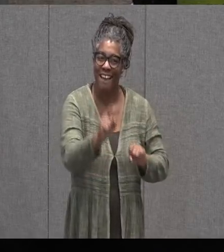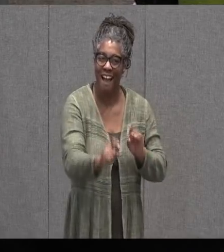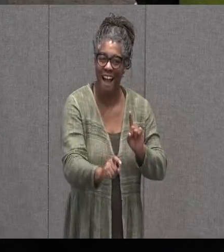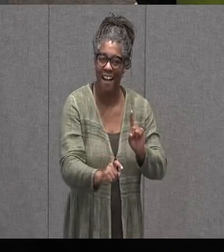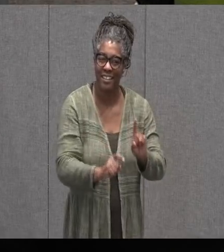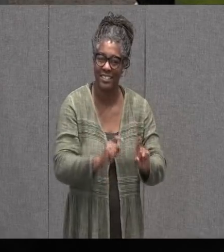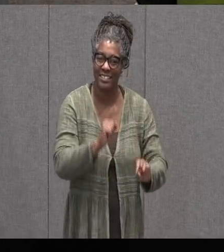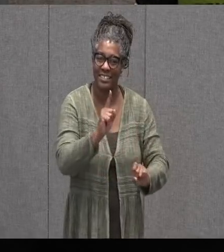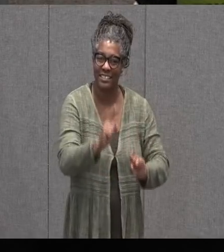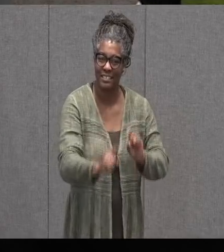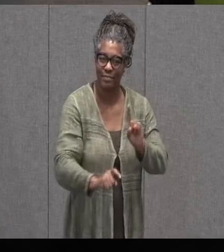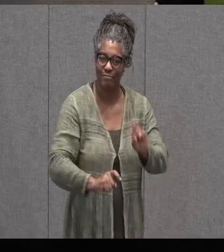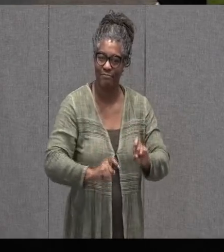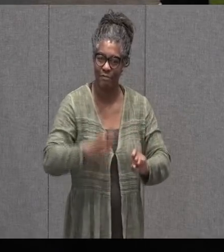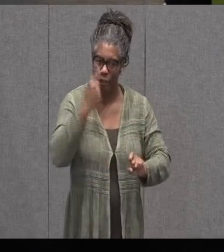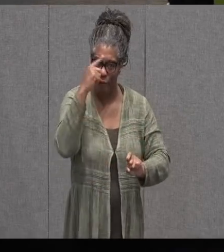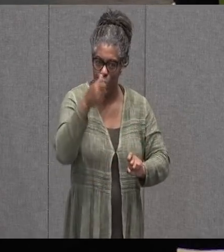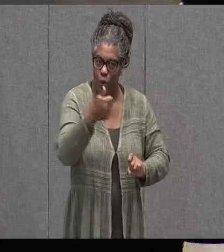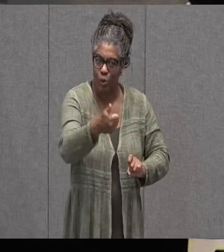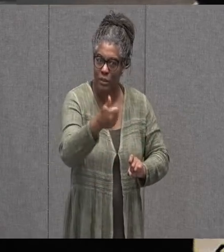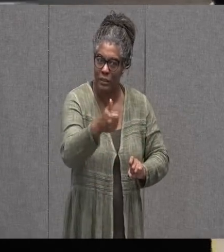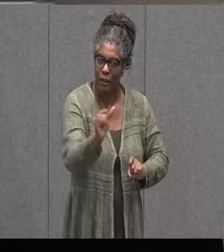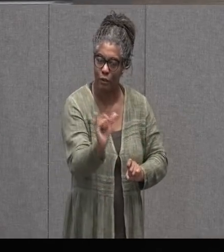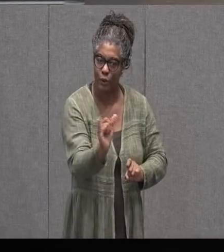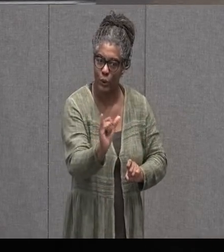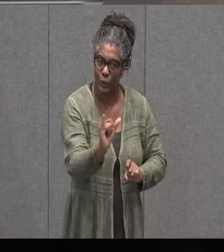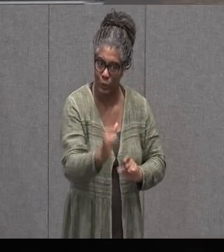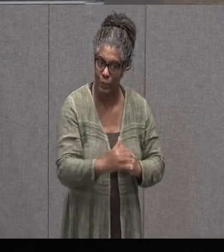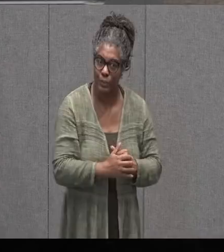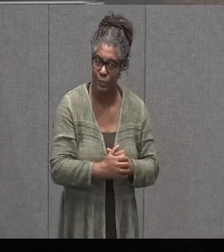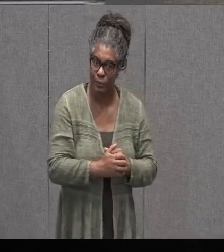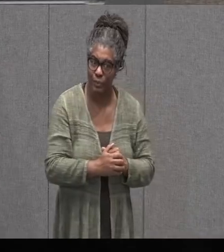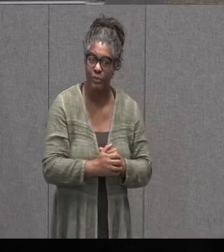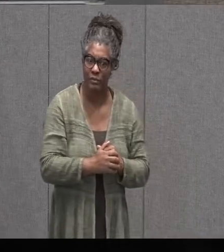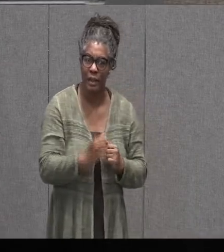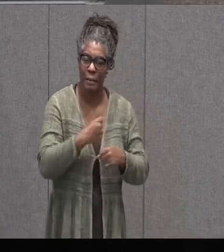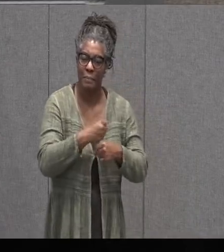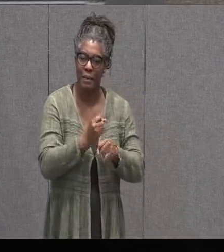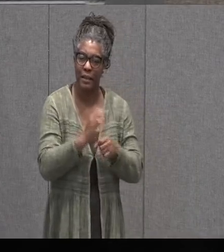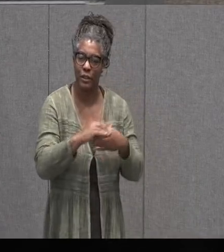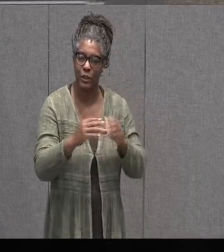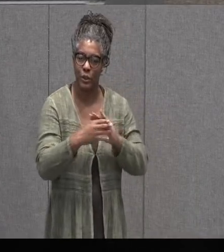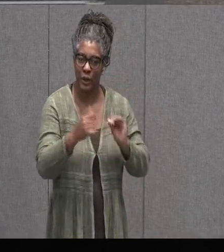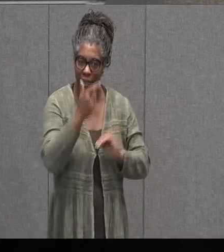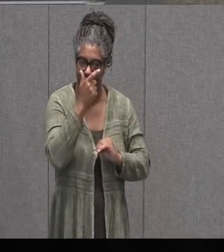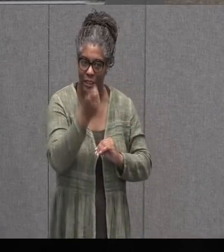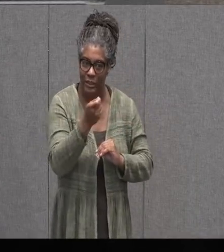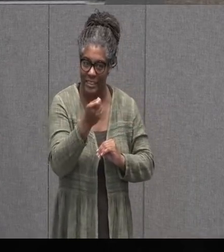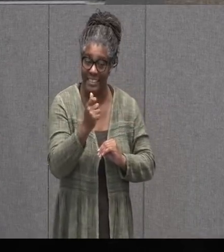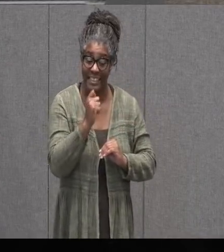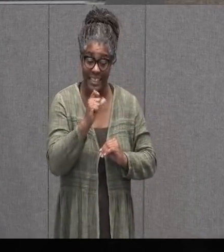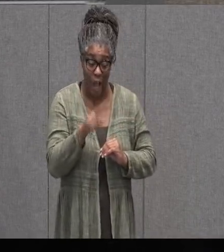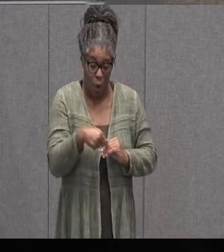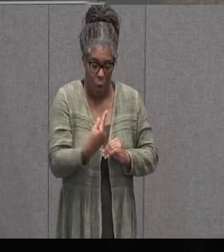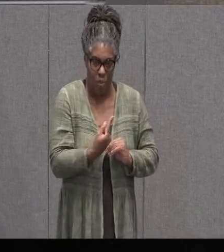as you read stories as well! Not just with this one, but with any book.